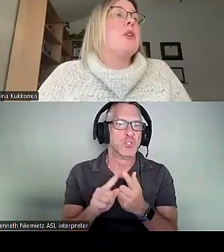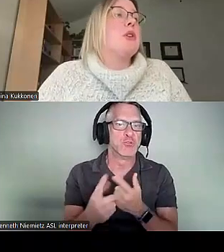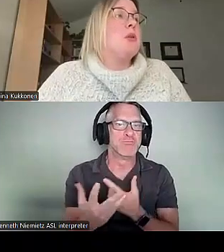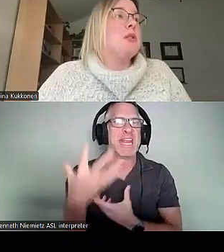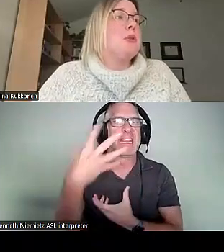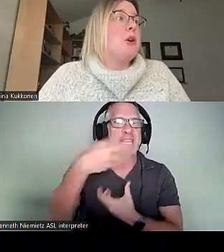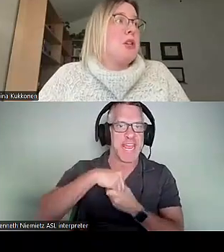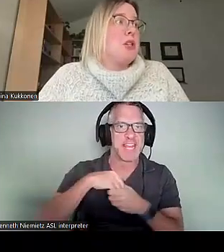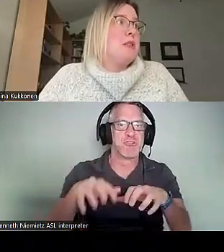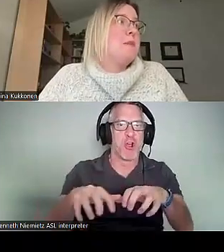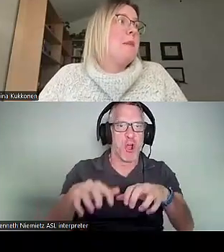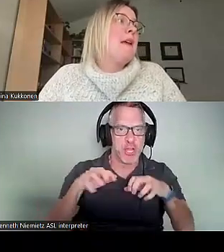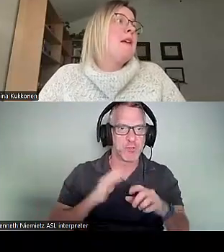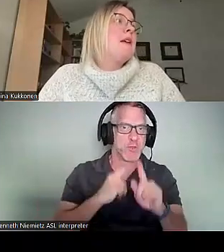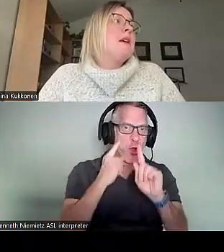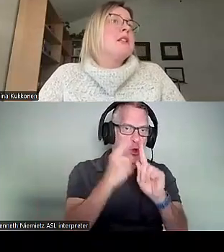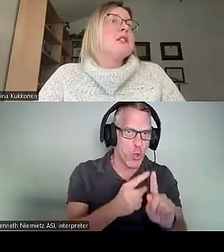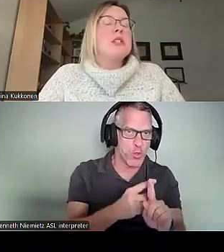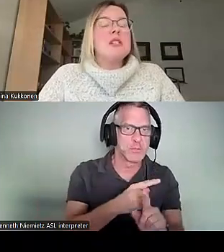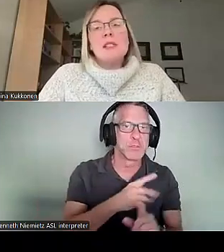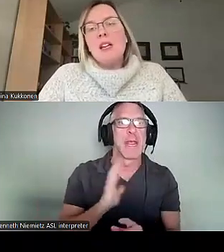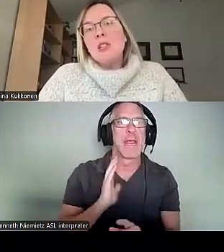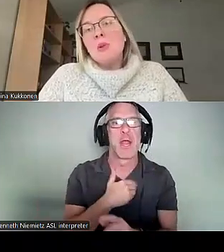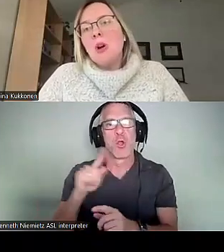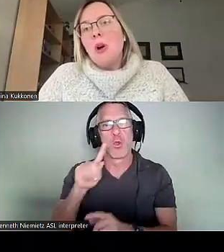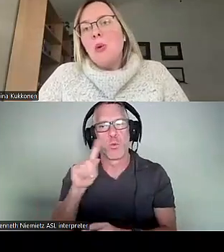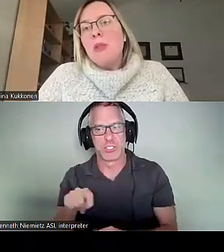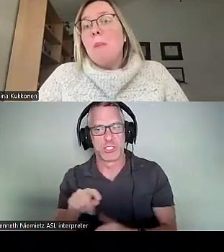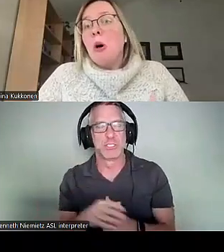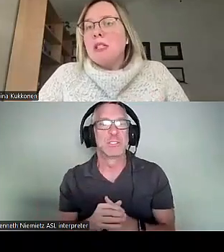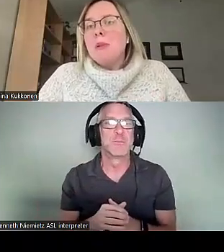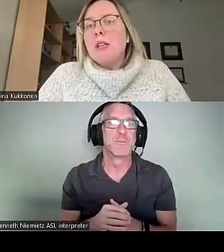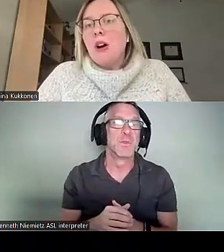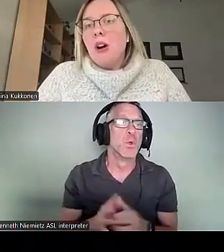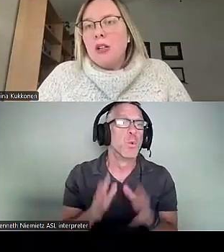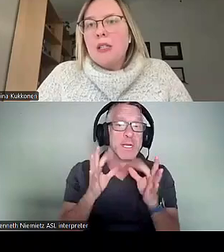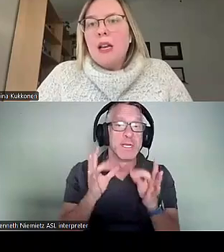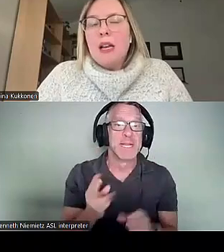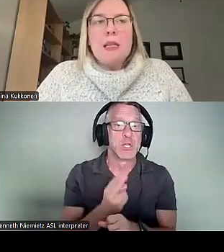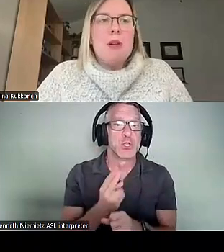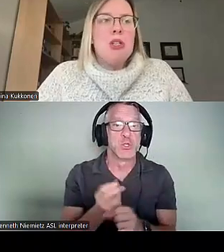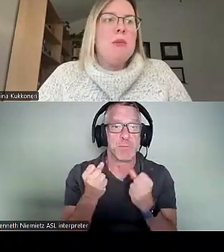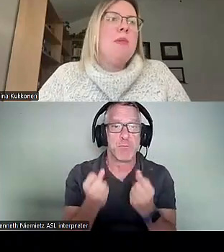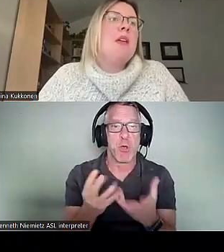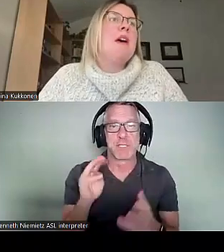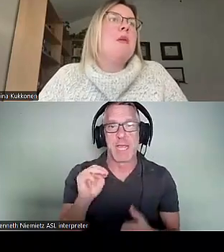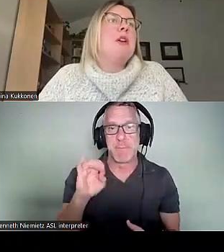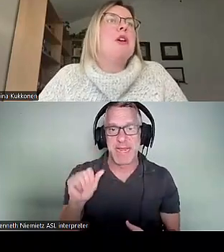our goals and with our questions. So we've decided to go with a multimedia art exhibition that would